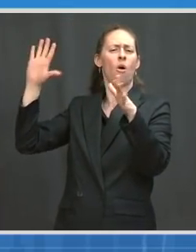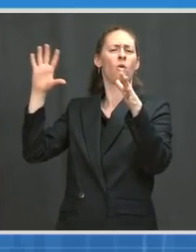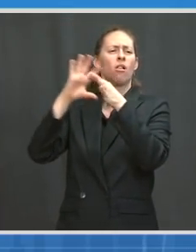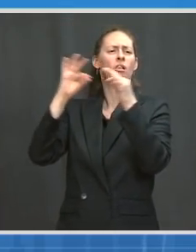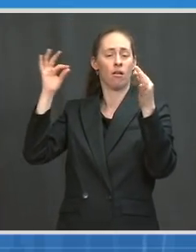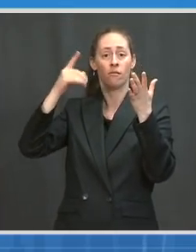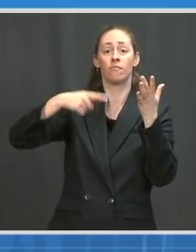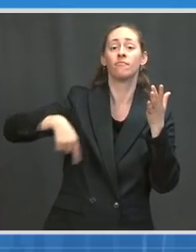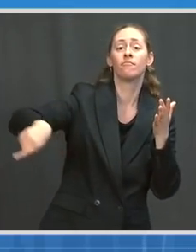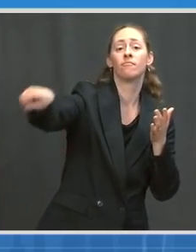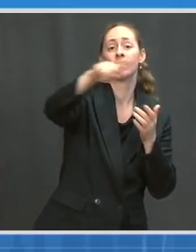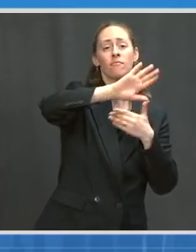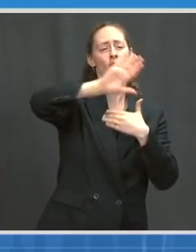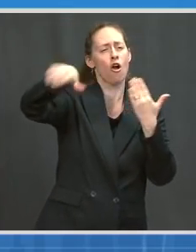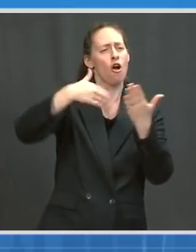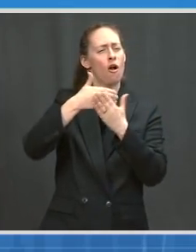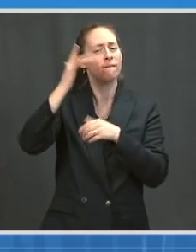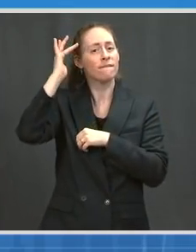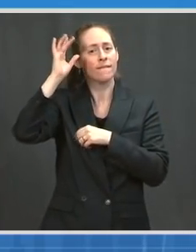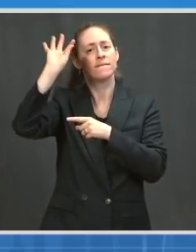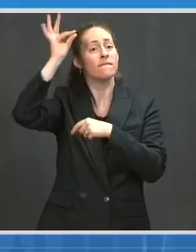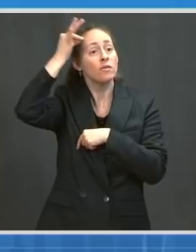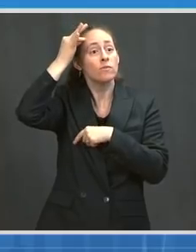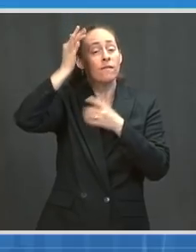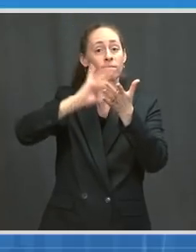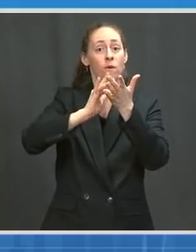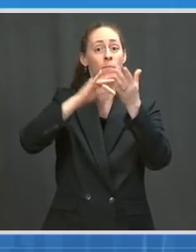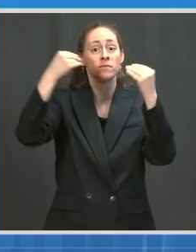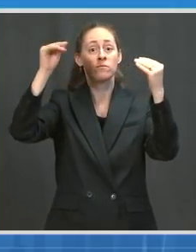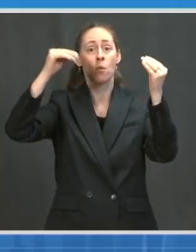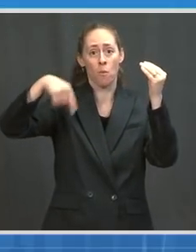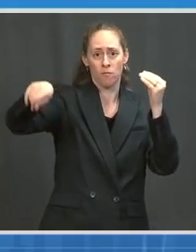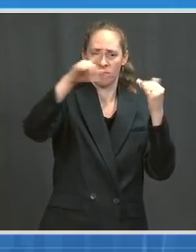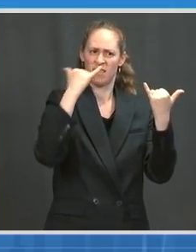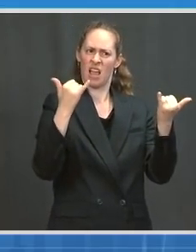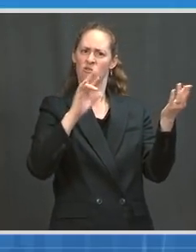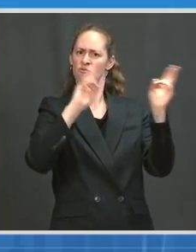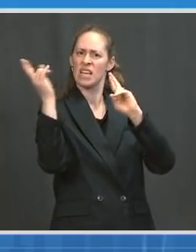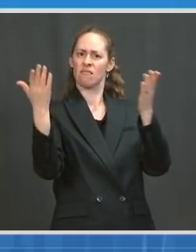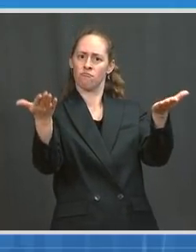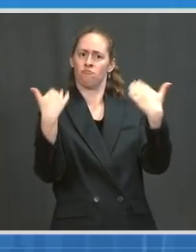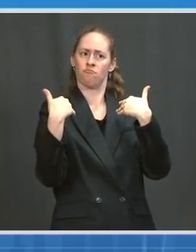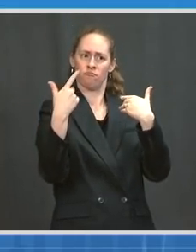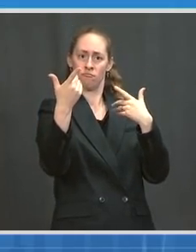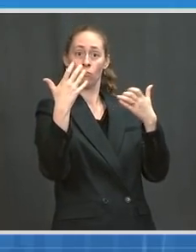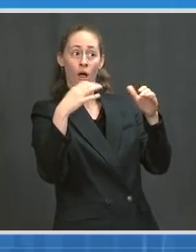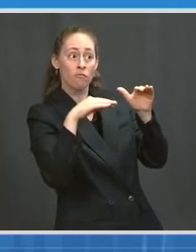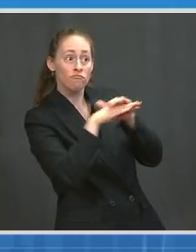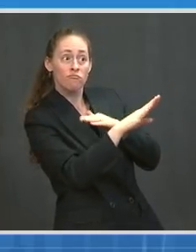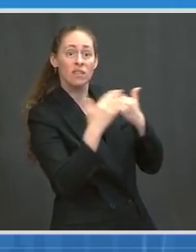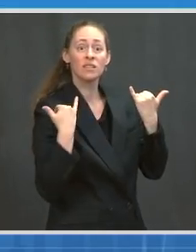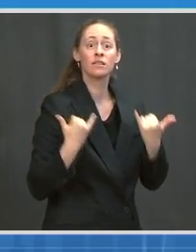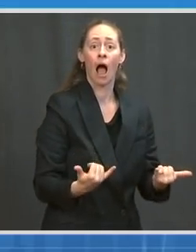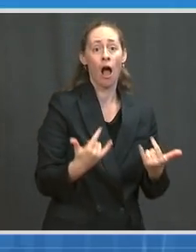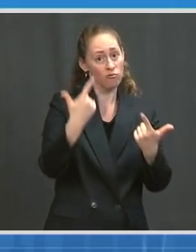to begin providing walk-in vaccinations wherever supply allows. That means Americans will be able to get vaccinated